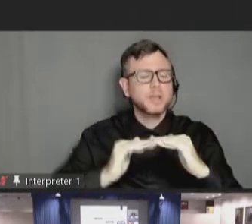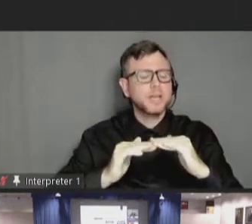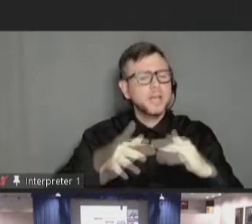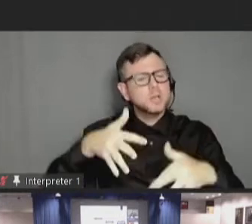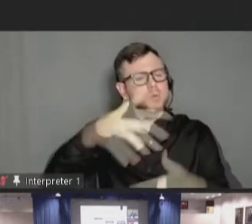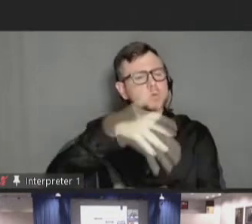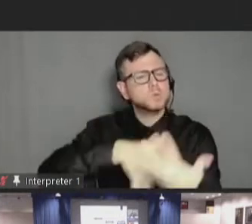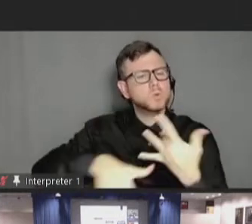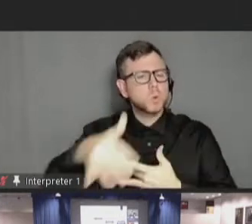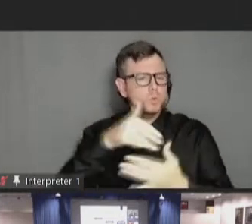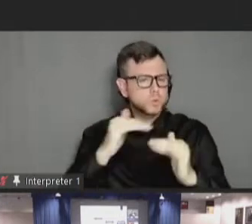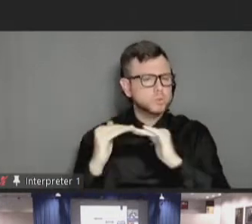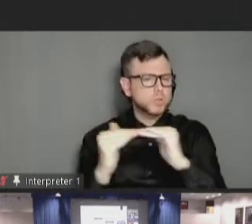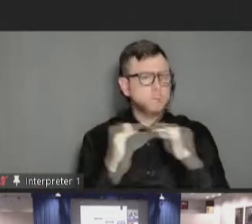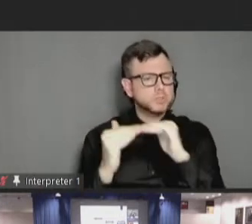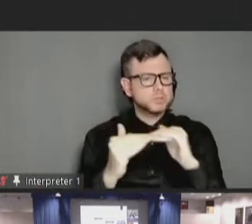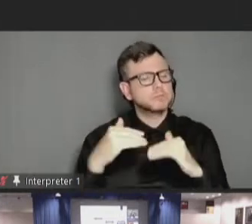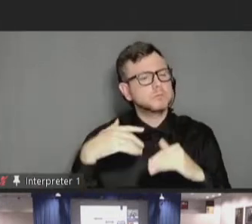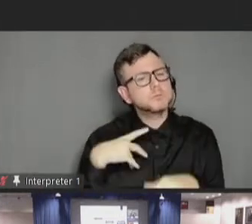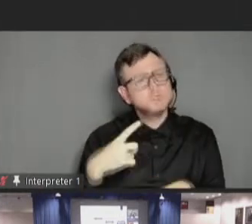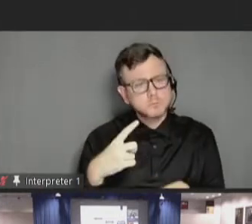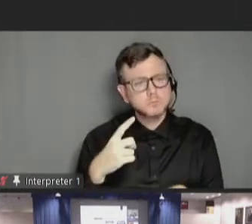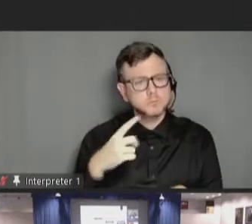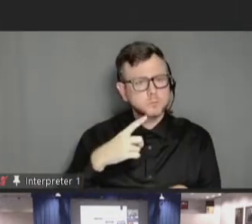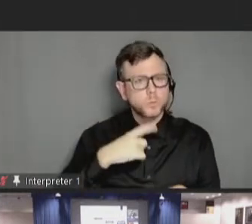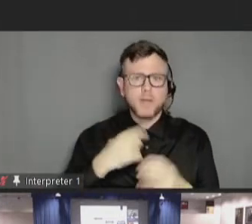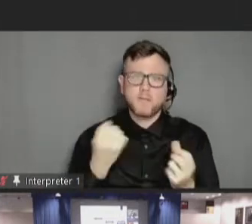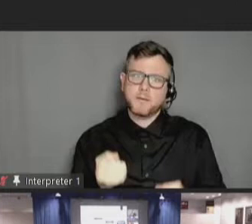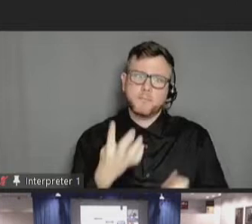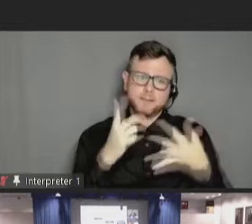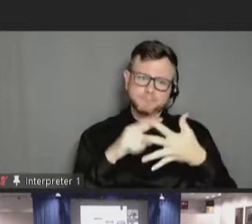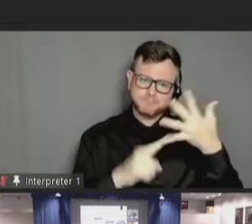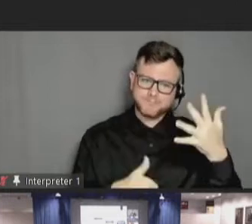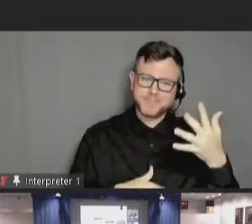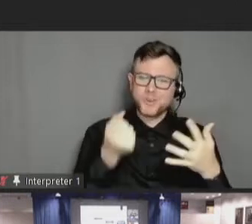And we're doing lots of different things here. I'm sure the slides will be shared with you,